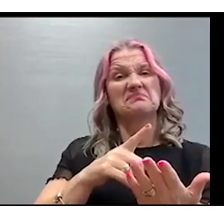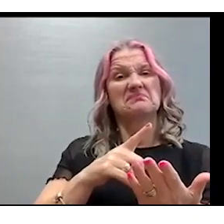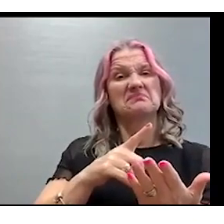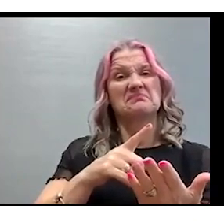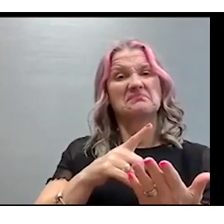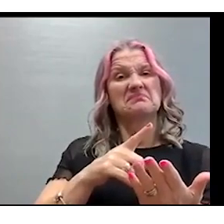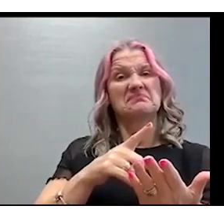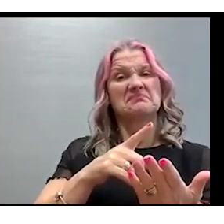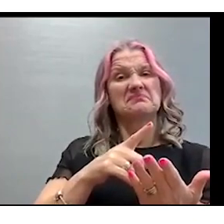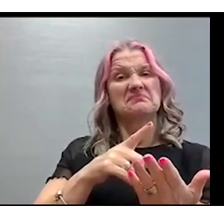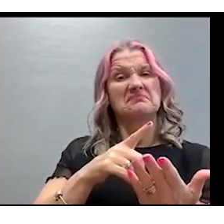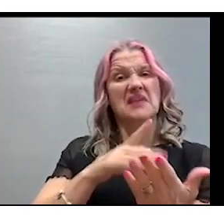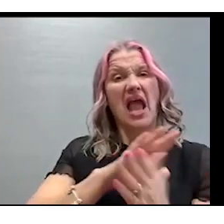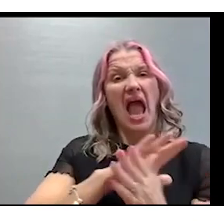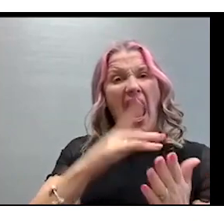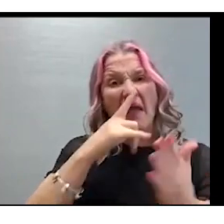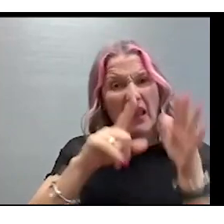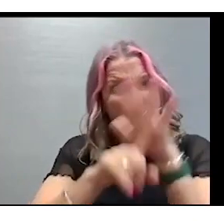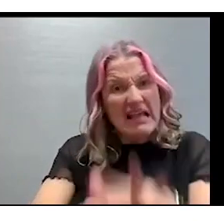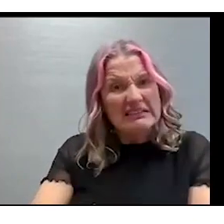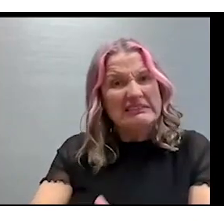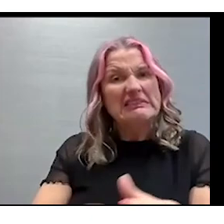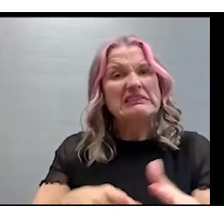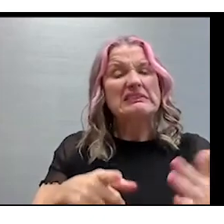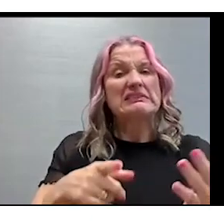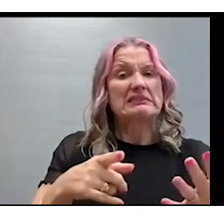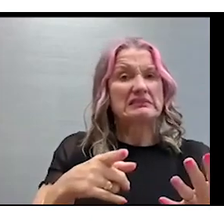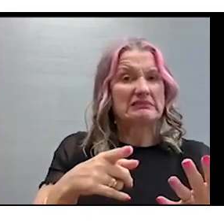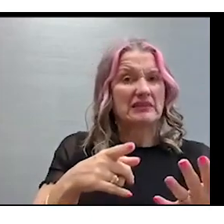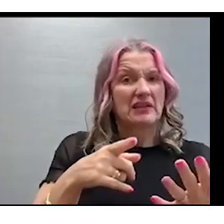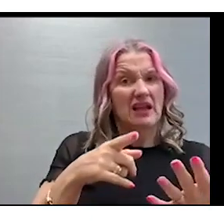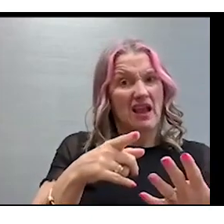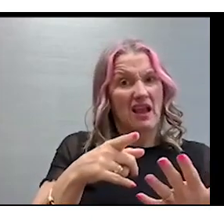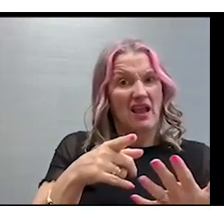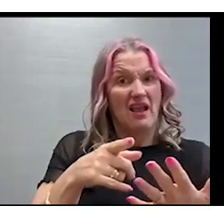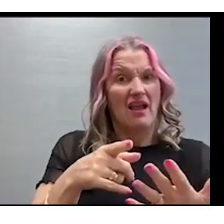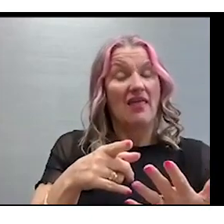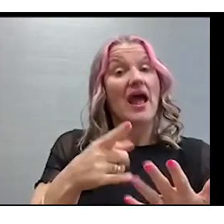inclusive has the community perspective. That was one.